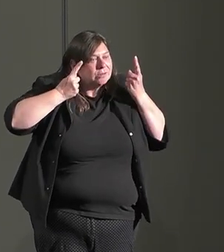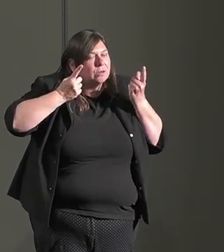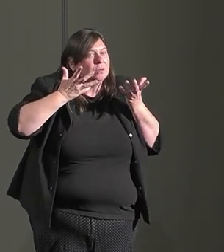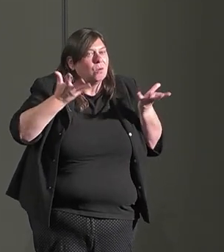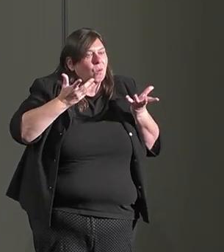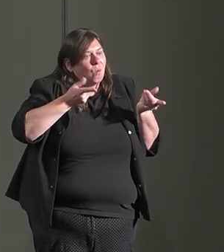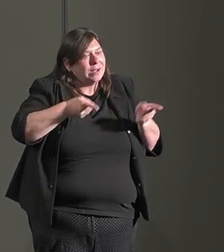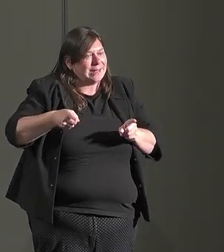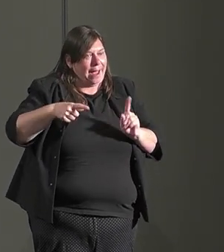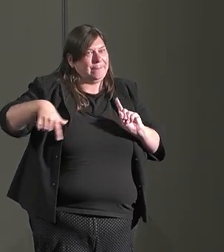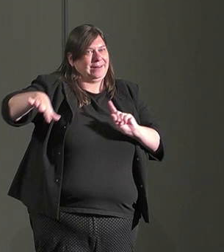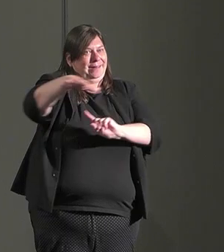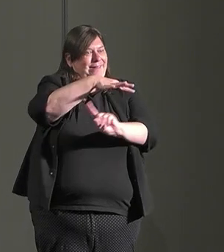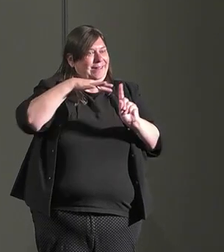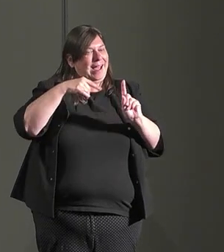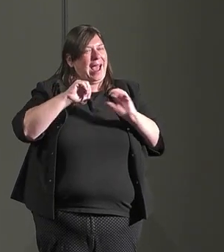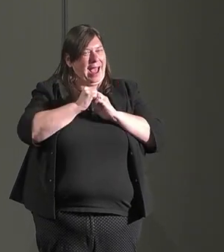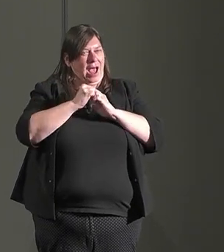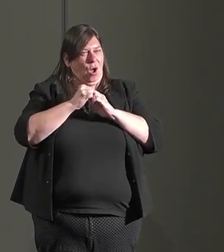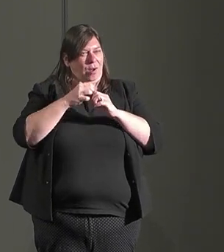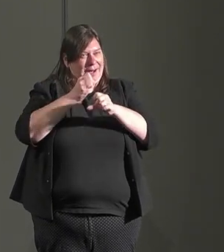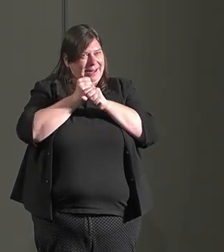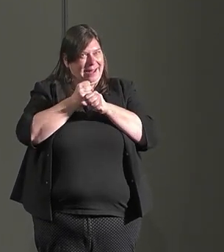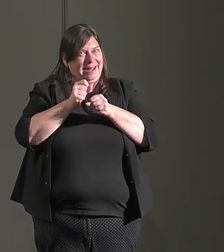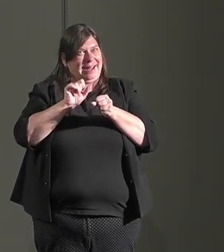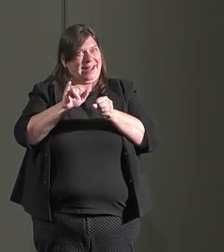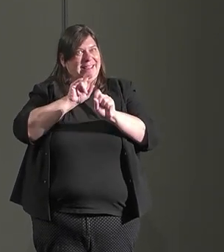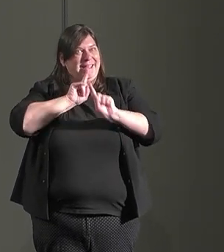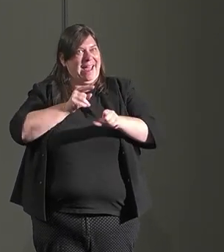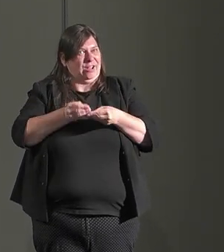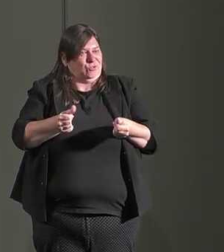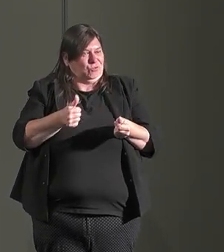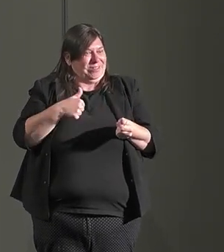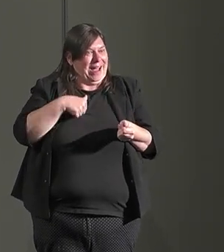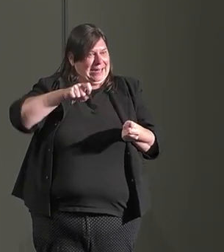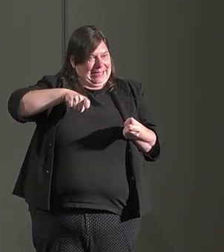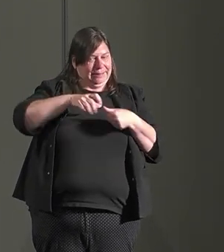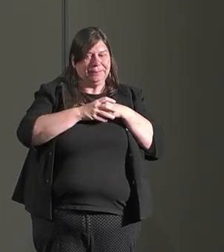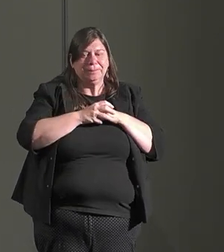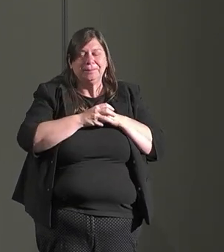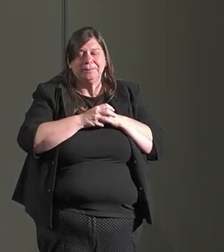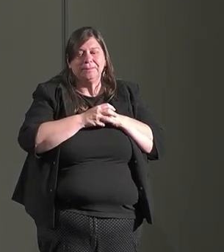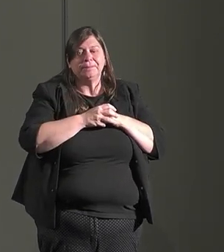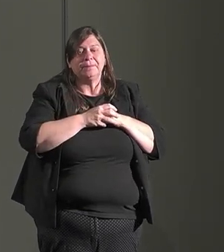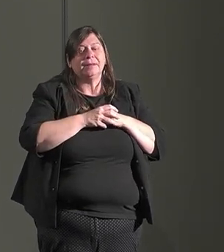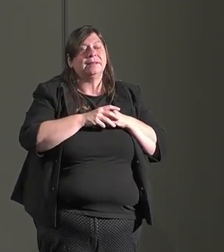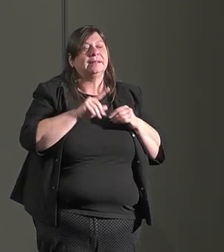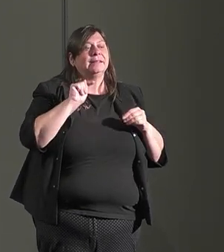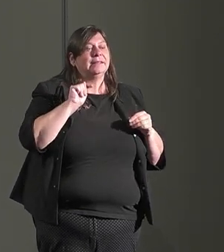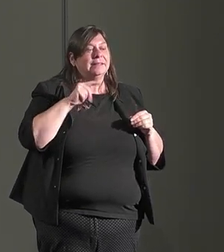in the market and get the solutions I need. So what we're doing it TPGi help to address